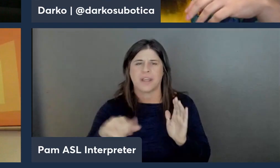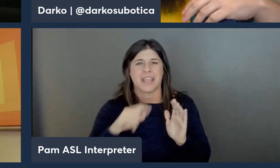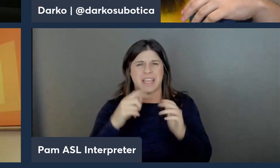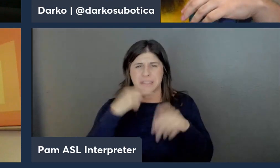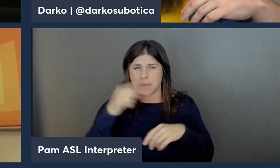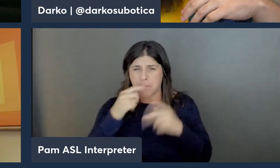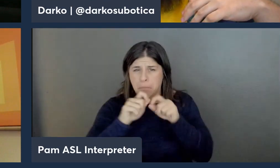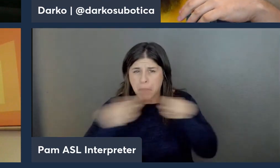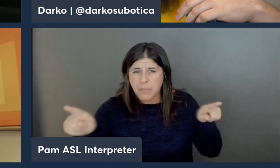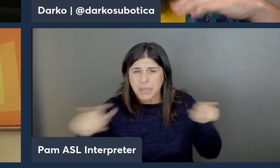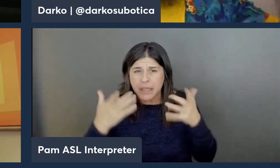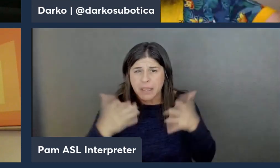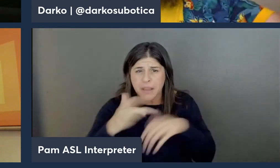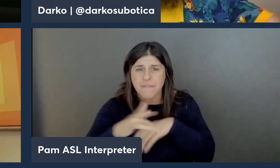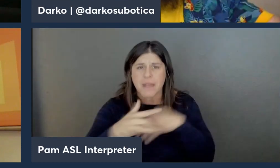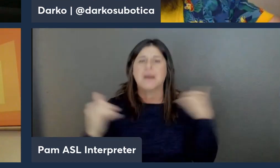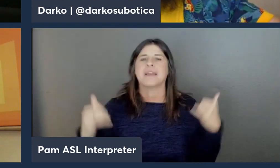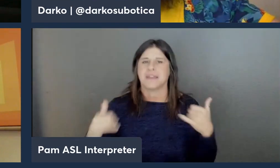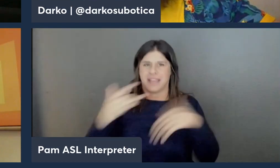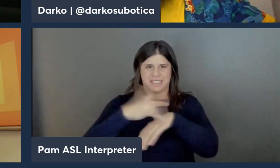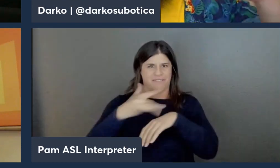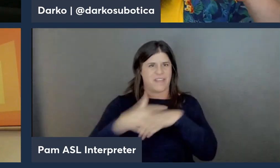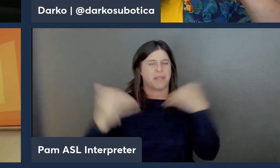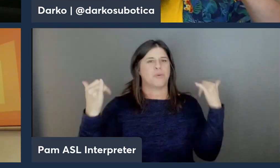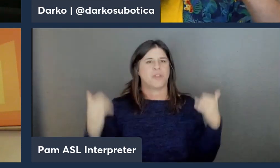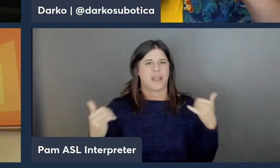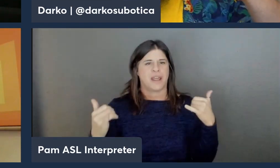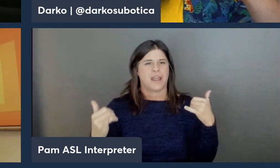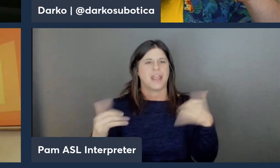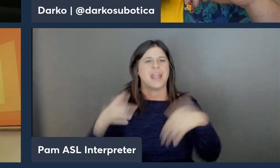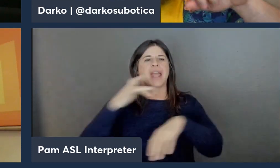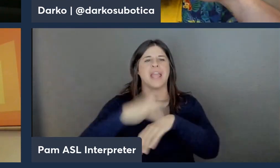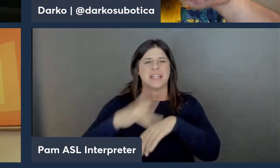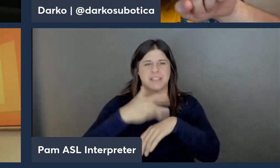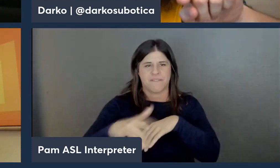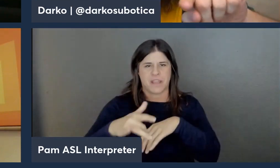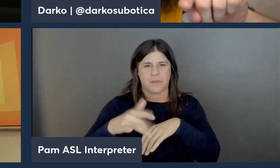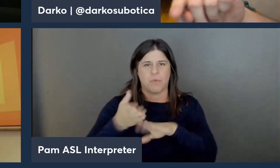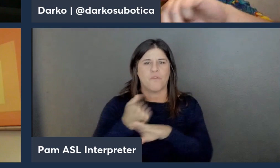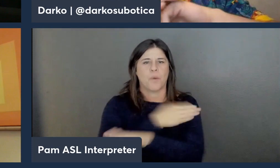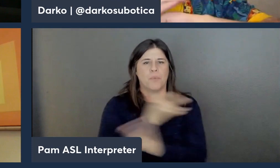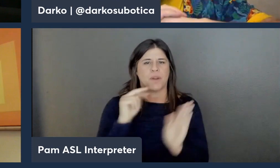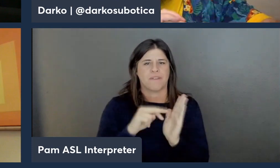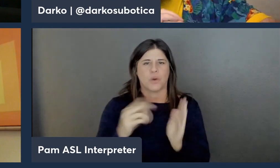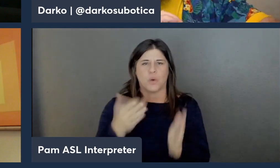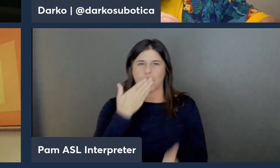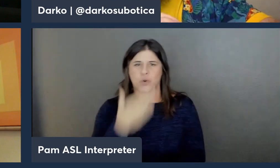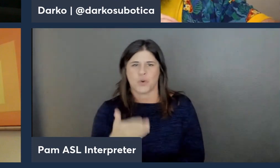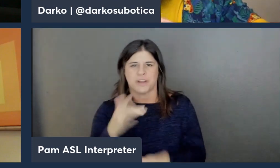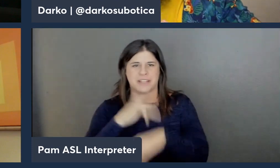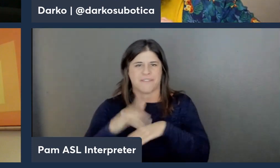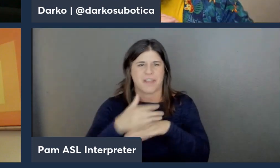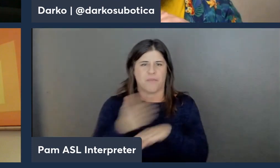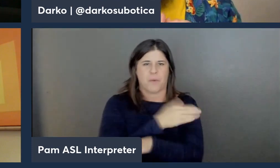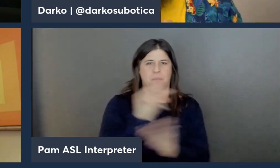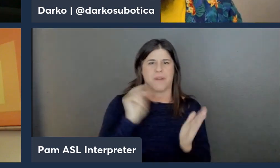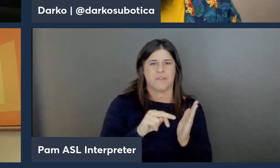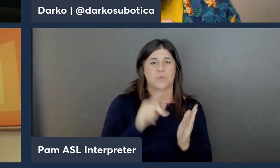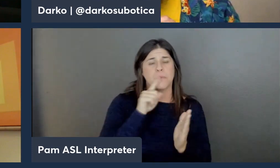or is it just a preview? It's available, It's available right now. It is available in the preview. Okay. Good. It's available in the preview. So make sure to go and check that out.